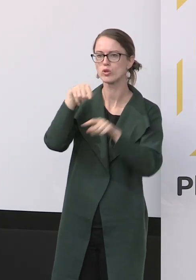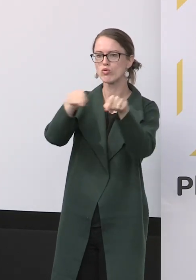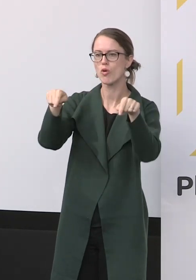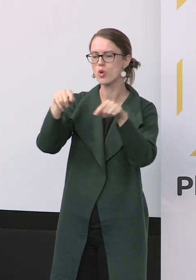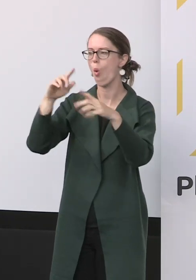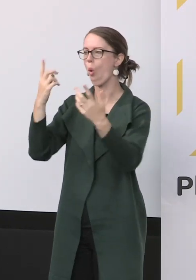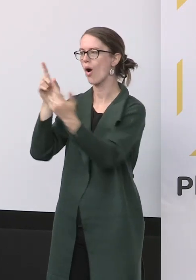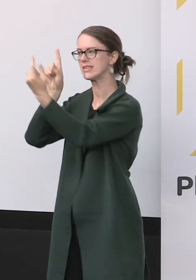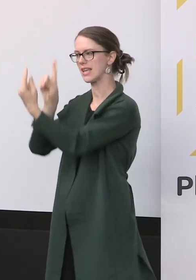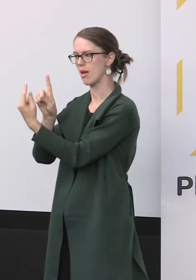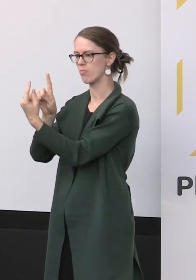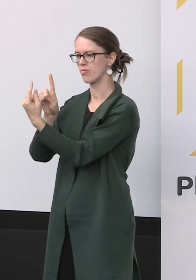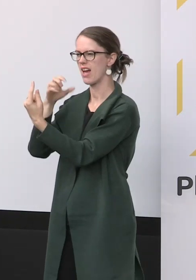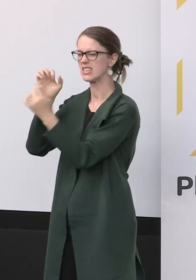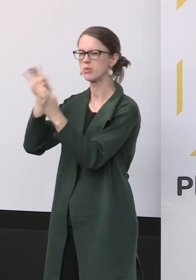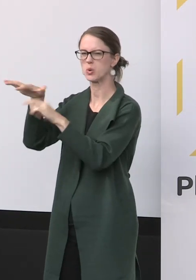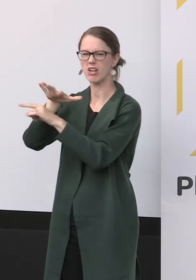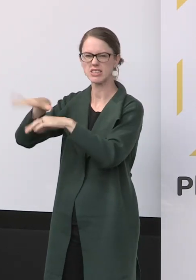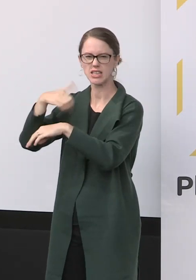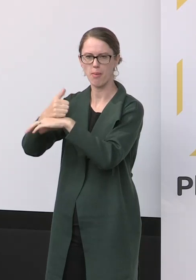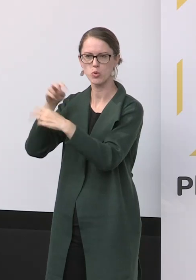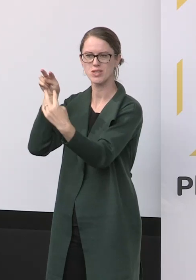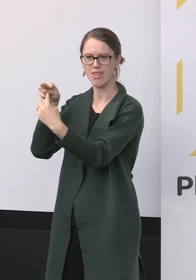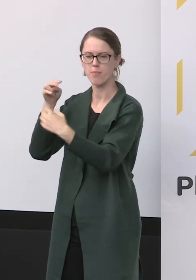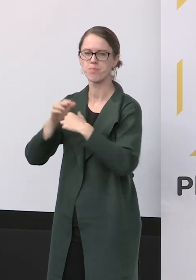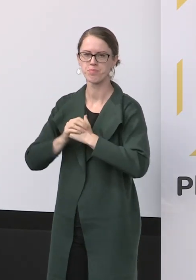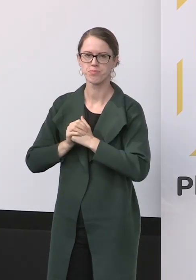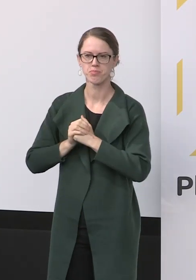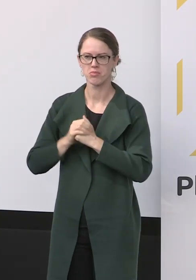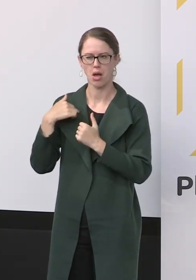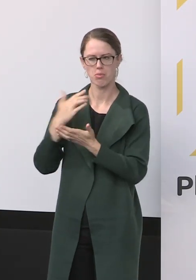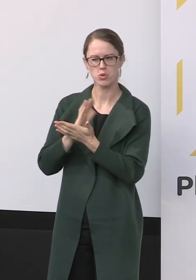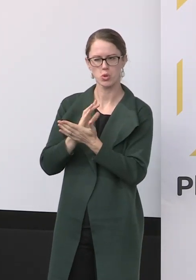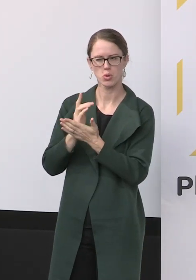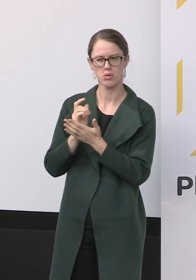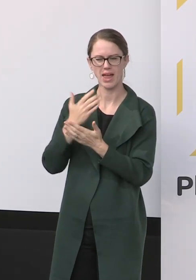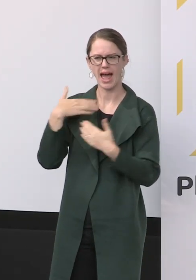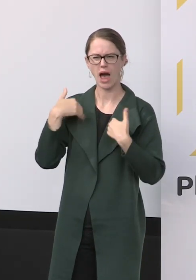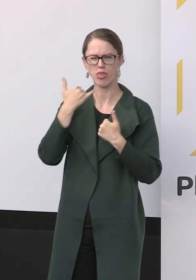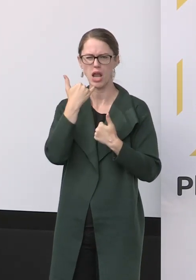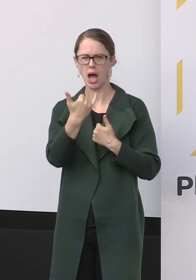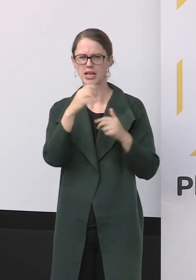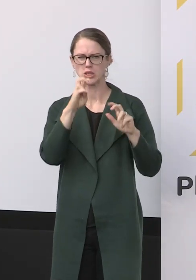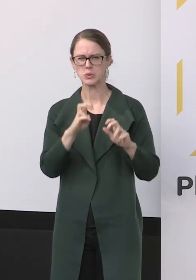visited, and they do either phone calls to people in their rooms, or they see them personally - they've got a